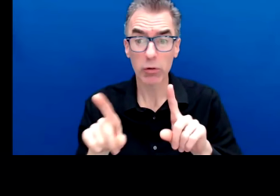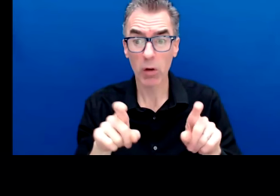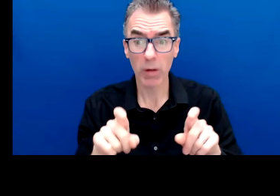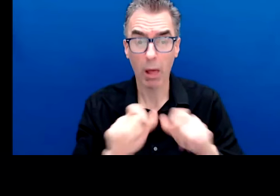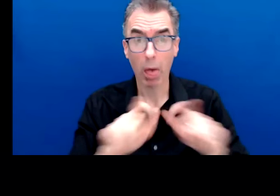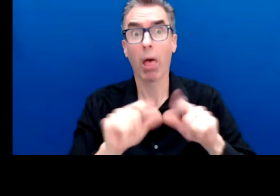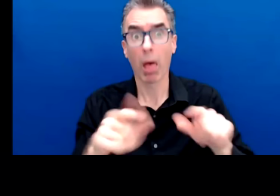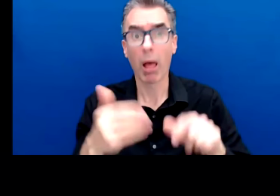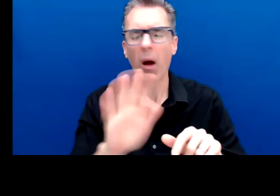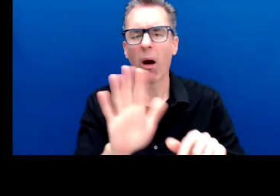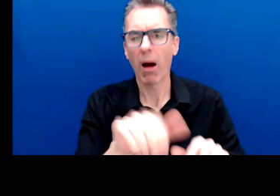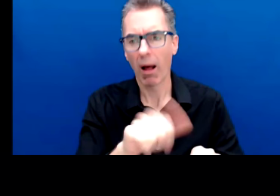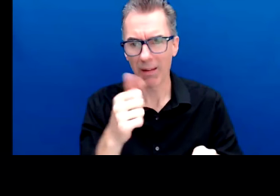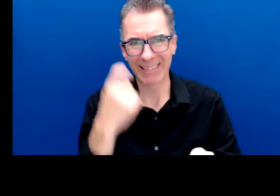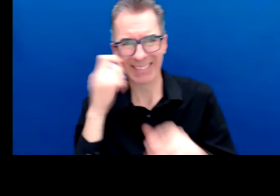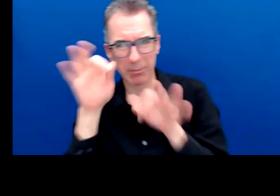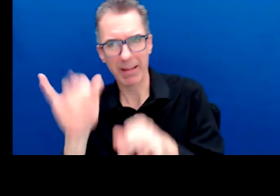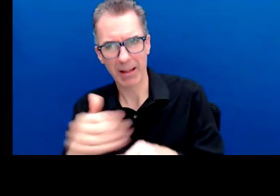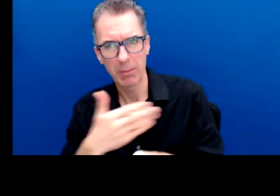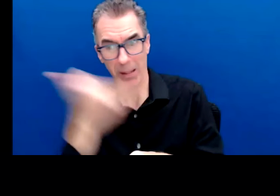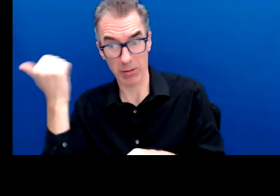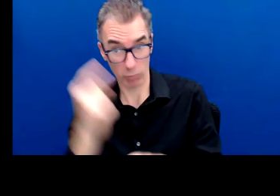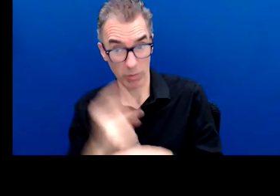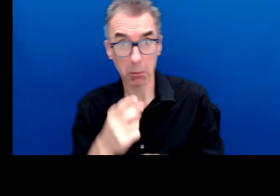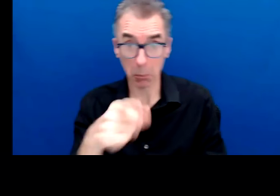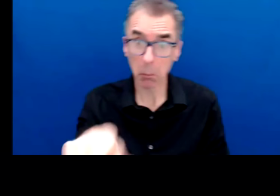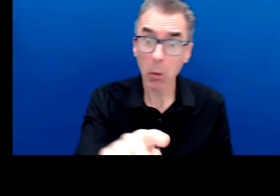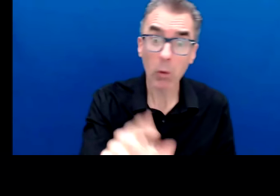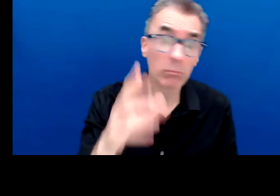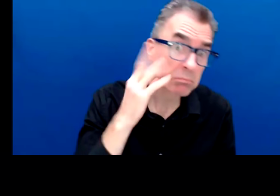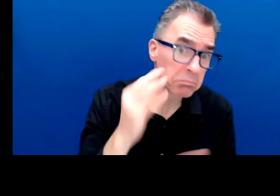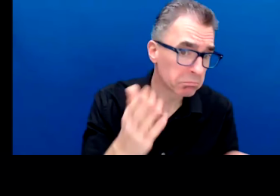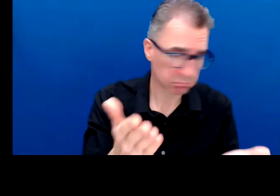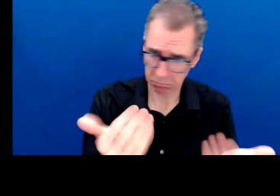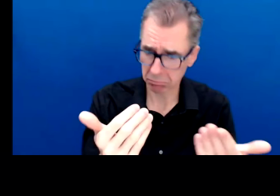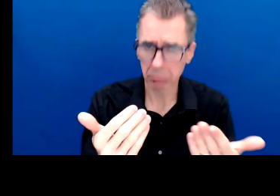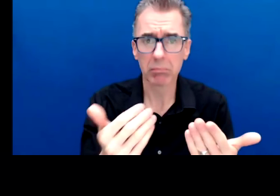But you guys can speak to that better than I can. But what we're trying to do is work towards a more efficient system that works